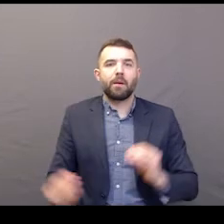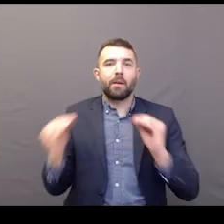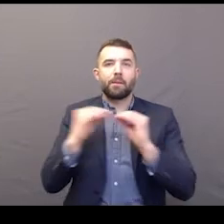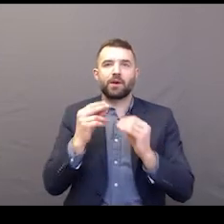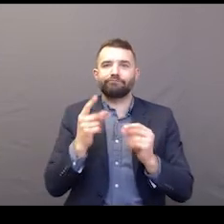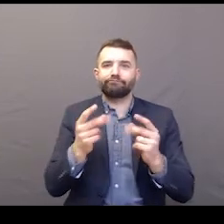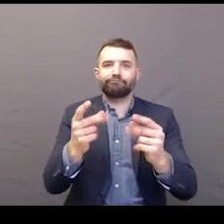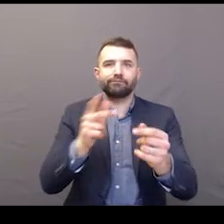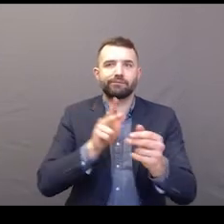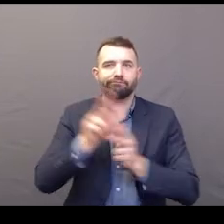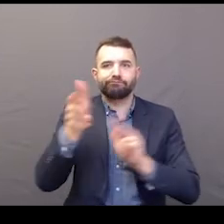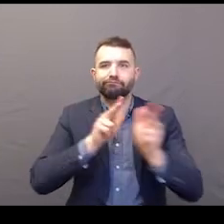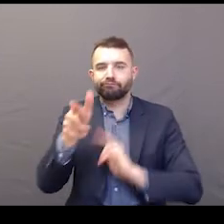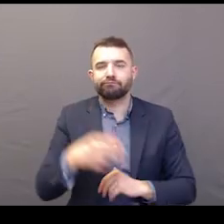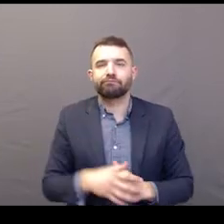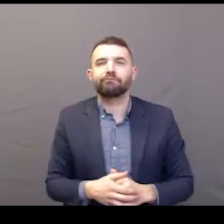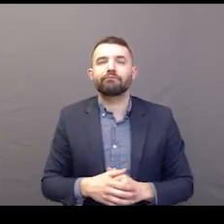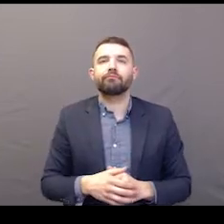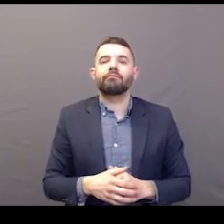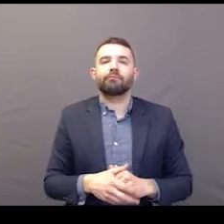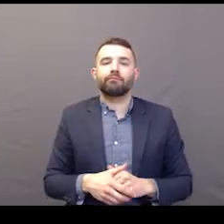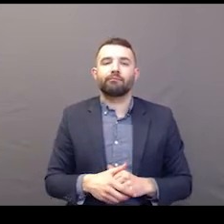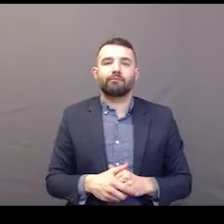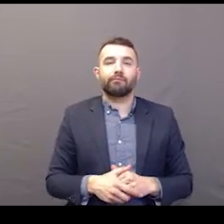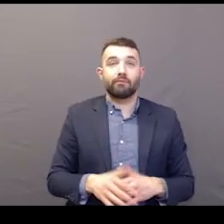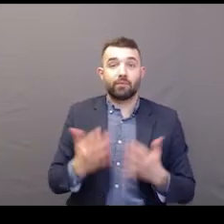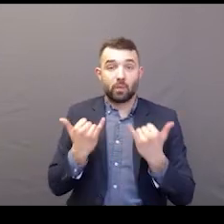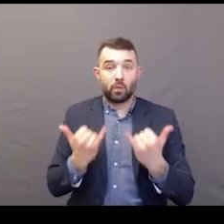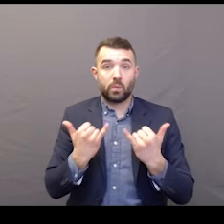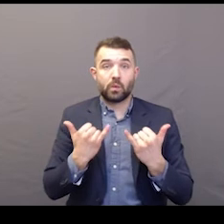Being that the bus lane will occupy the current two-way center turn lane, this design will prevent